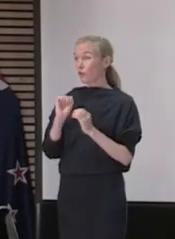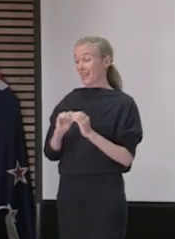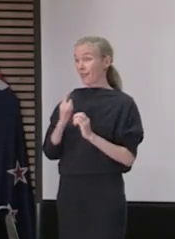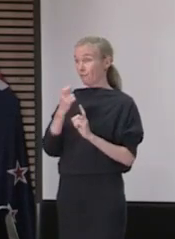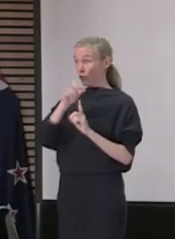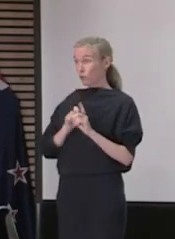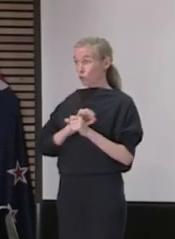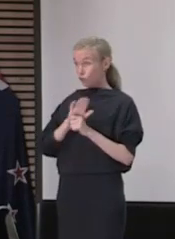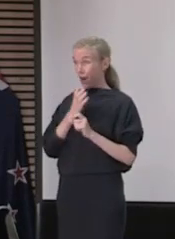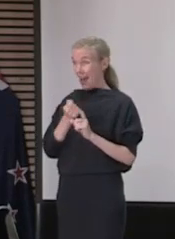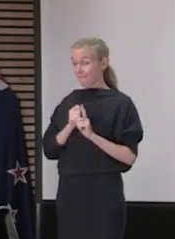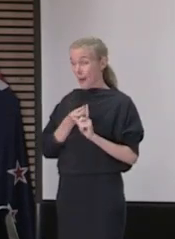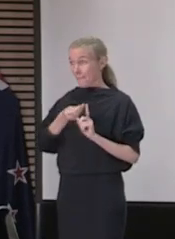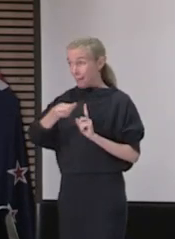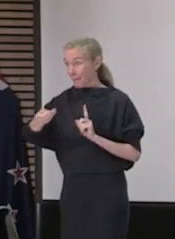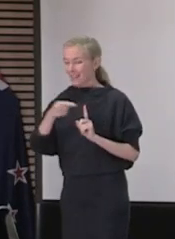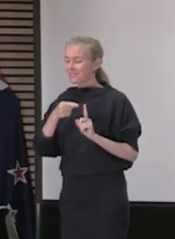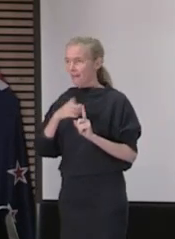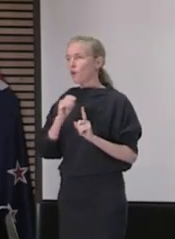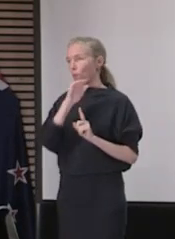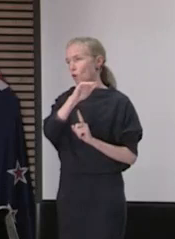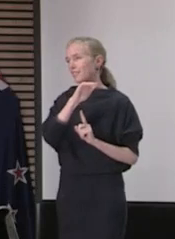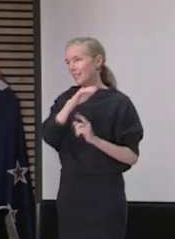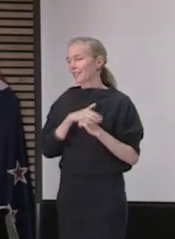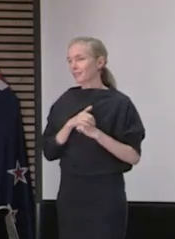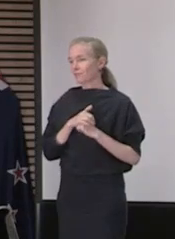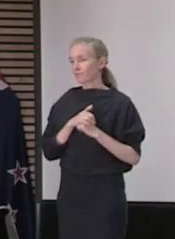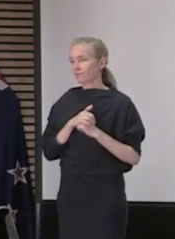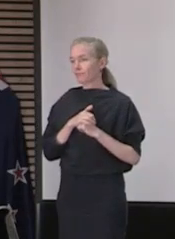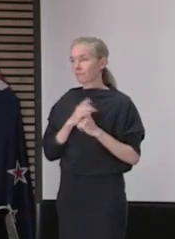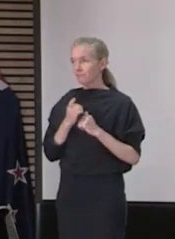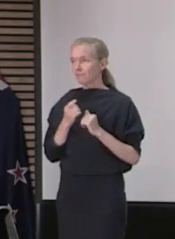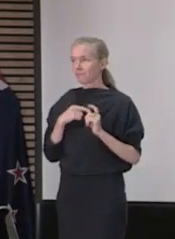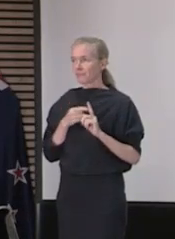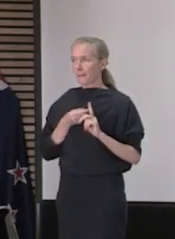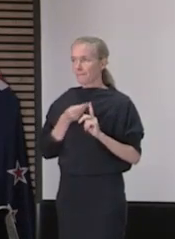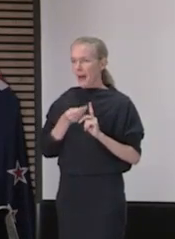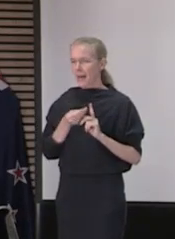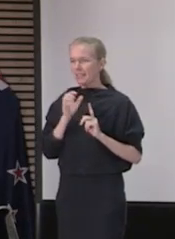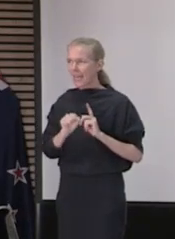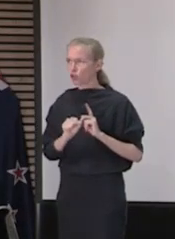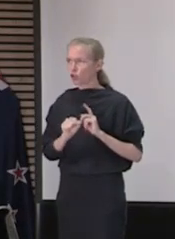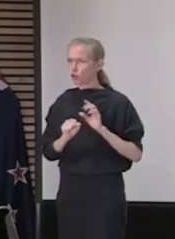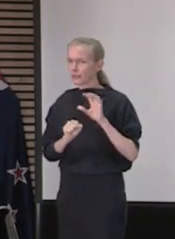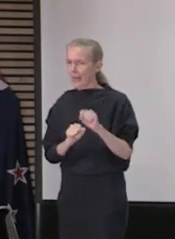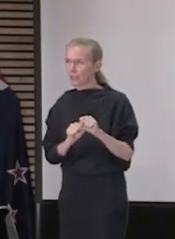And thensecondly, it takes some timebefore the case numbers get upto a level where you